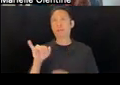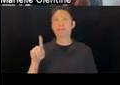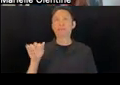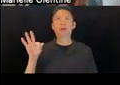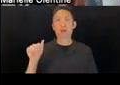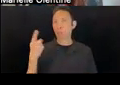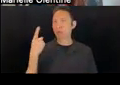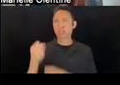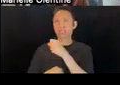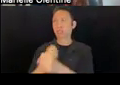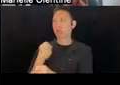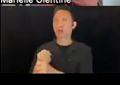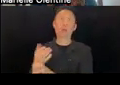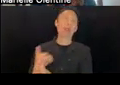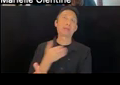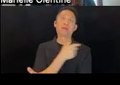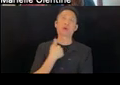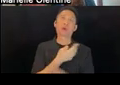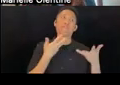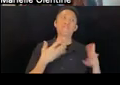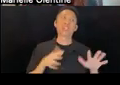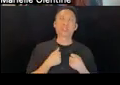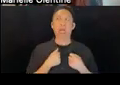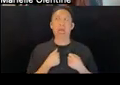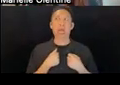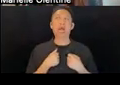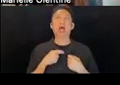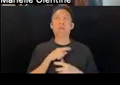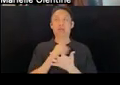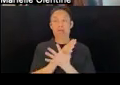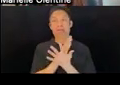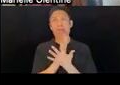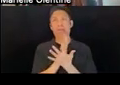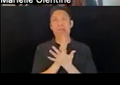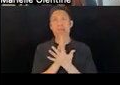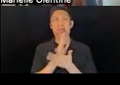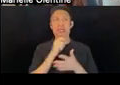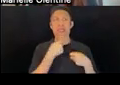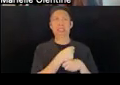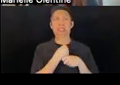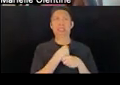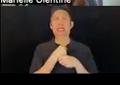Marielle, specifically about this? So, for example, I know that you met festival programmers at Gotham